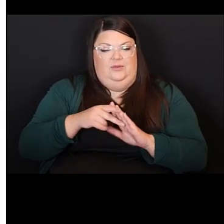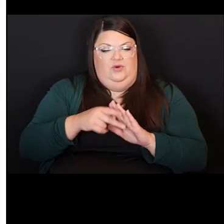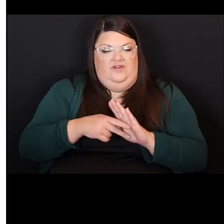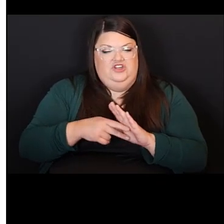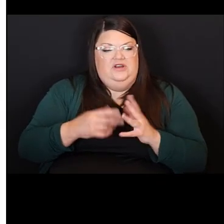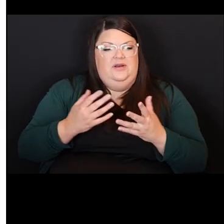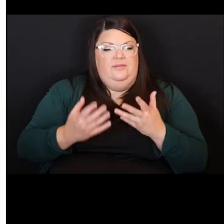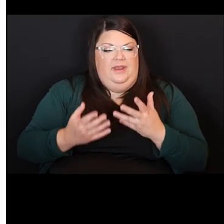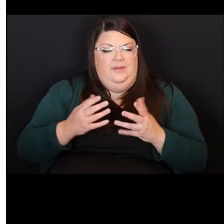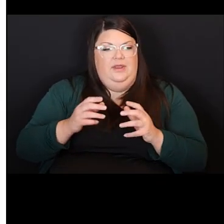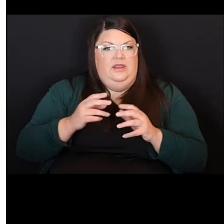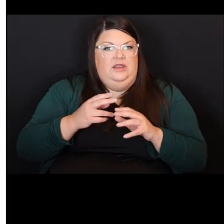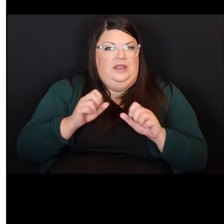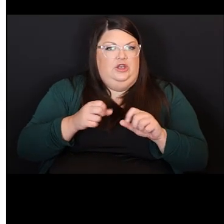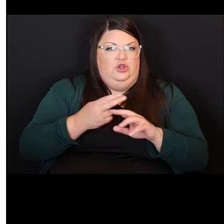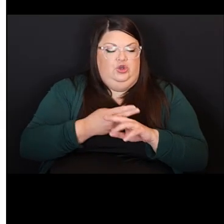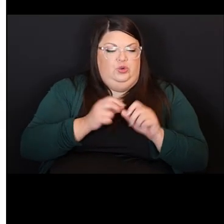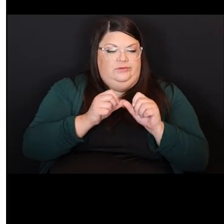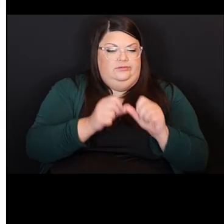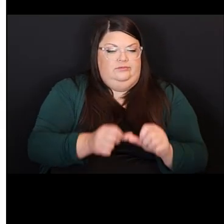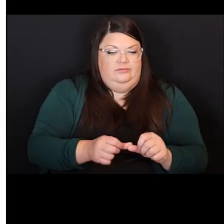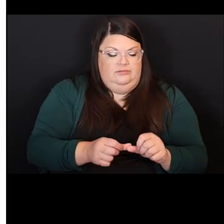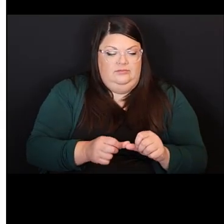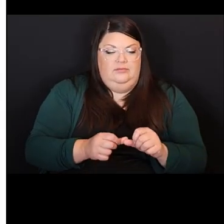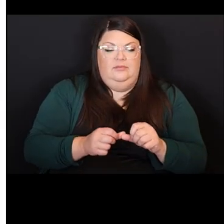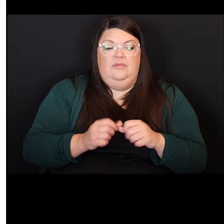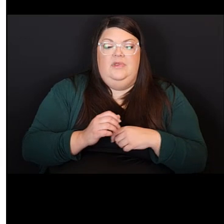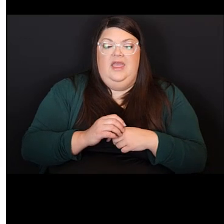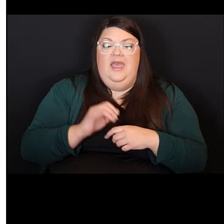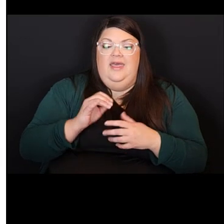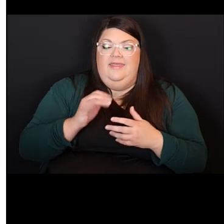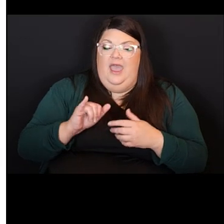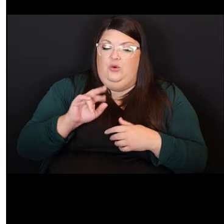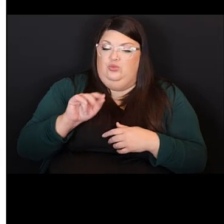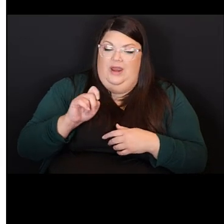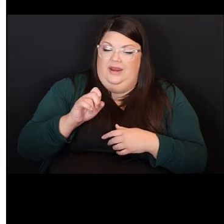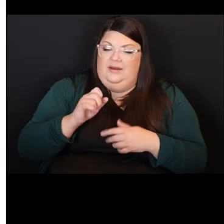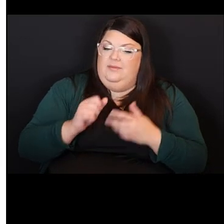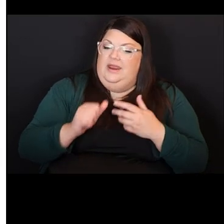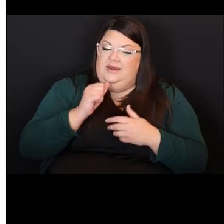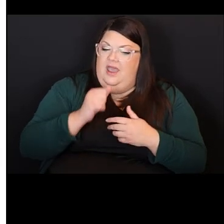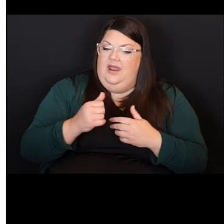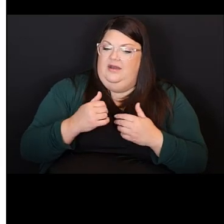The de minimis rate may not be used on programs that have statutory or regulatory